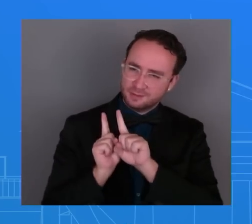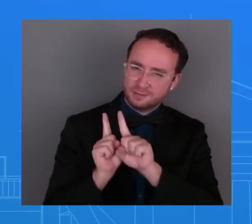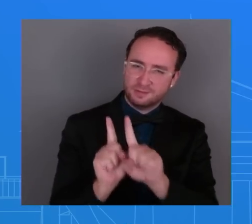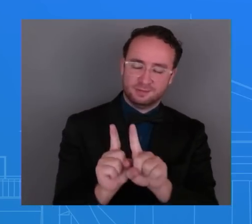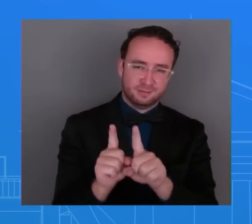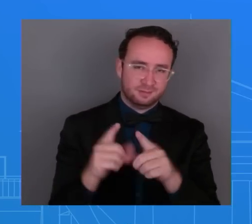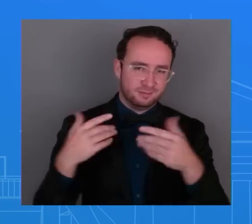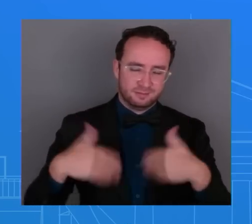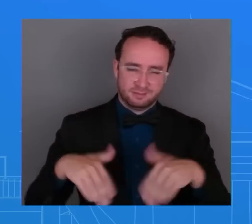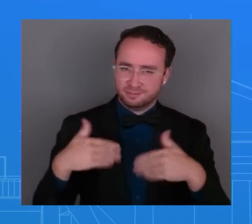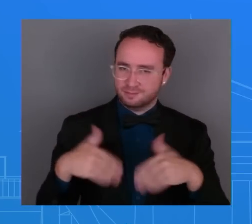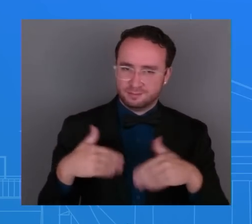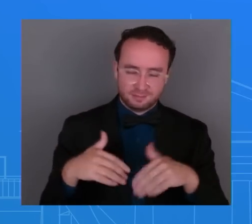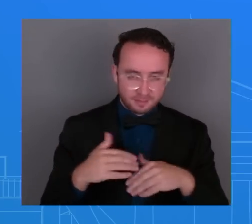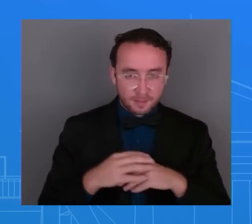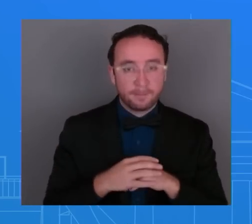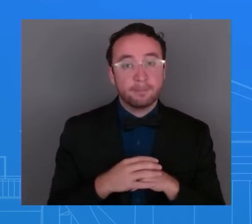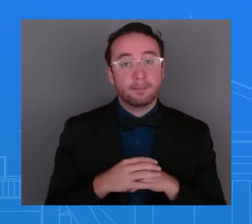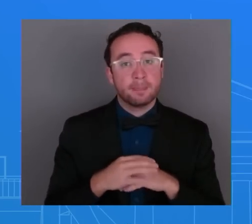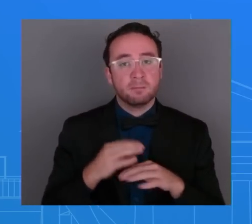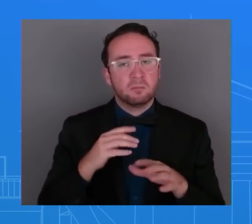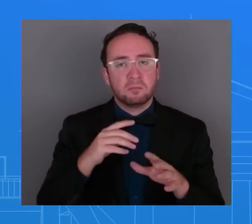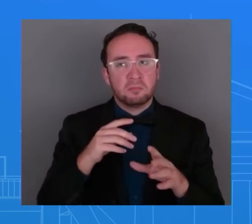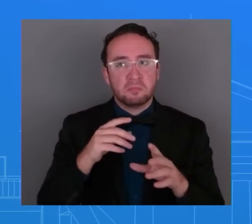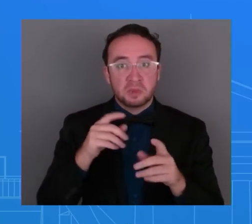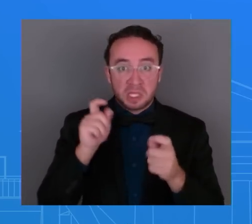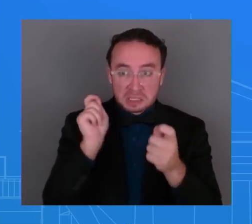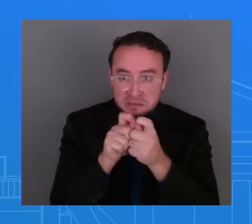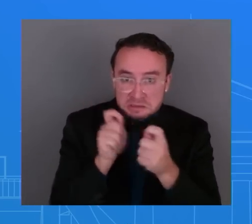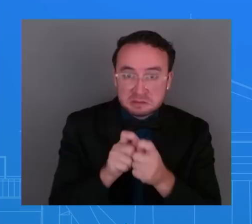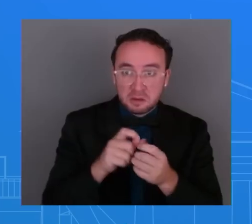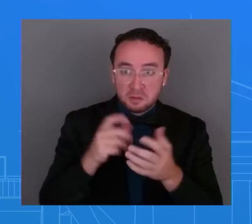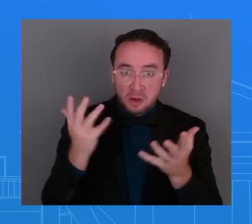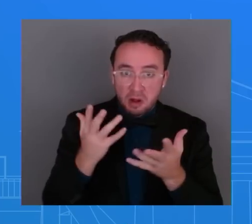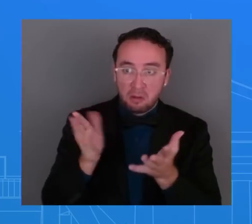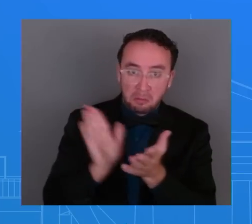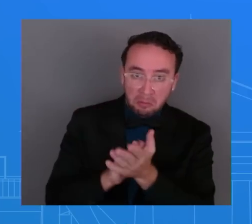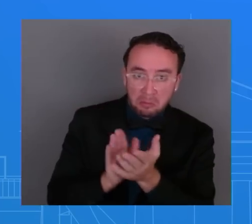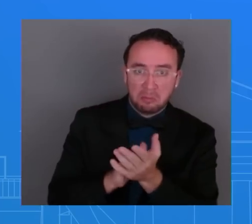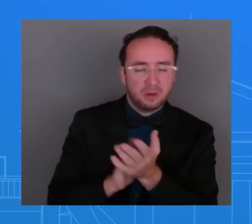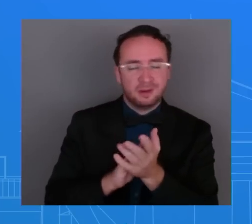They have been partners. She's been a critical partner for this president, for --